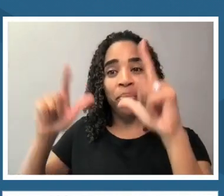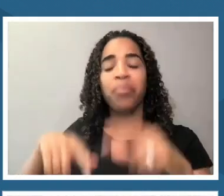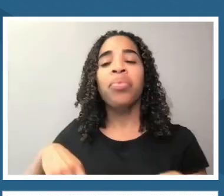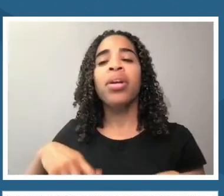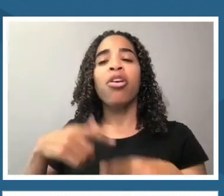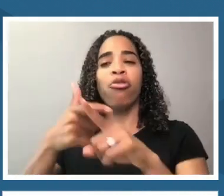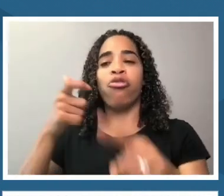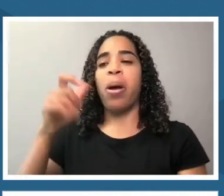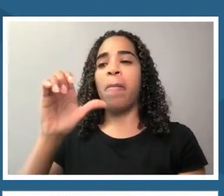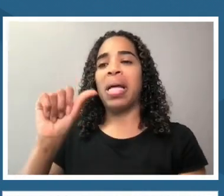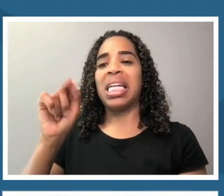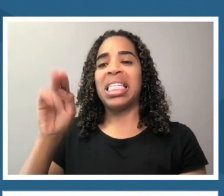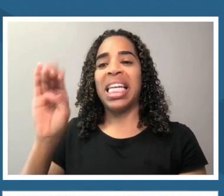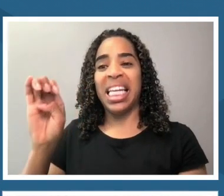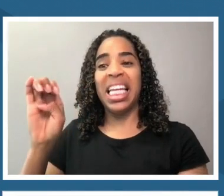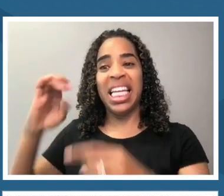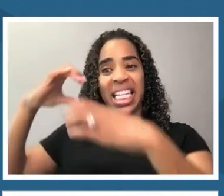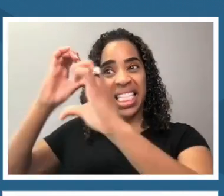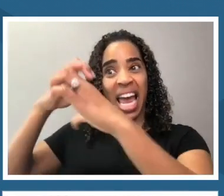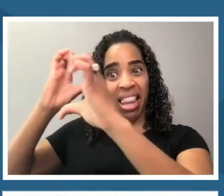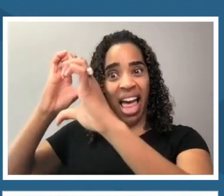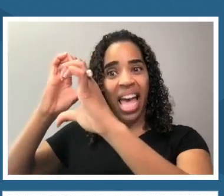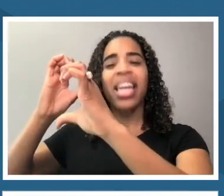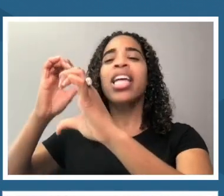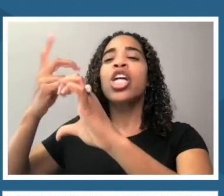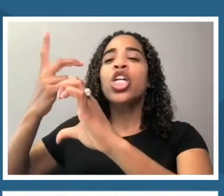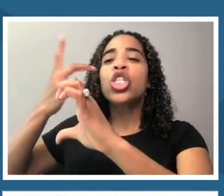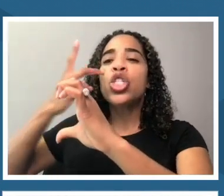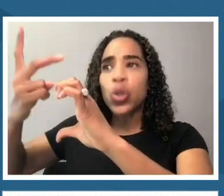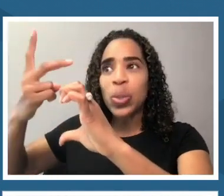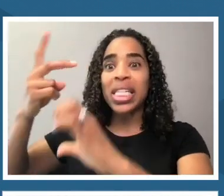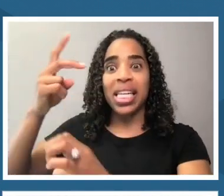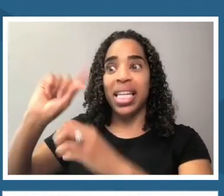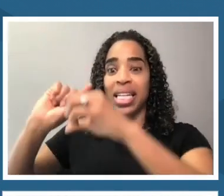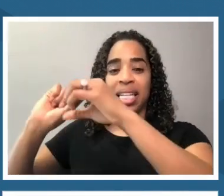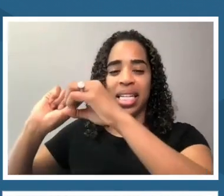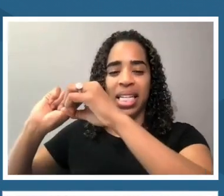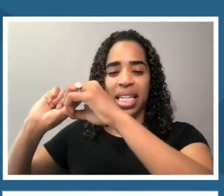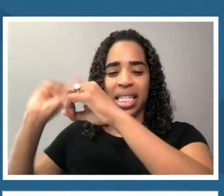the sun's kind of backlighting saturn